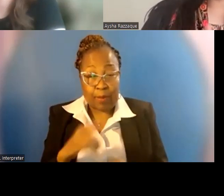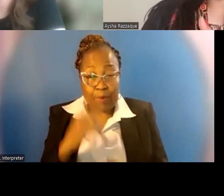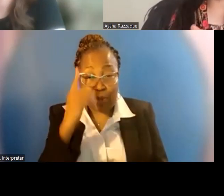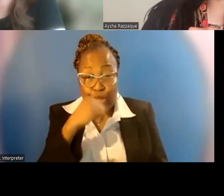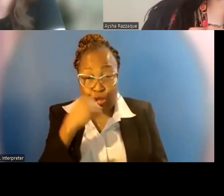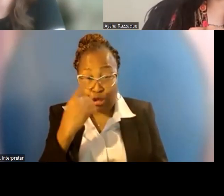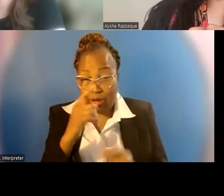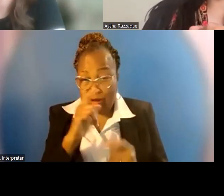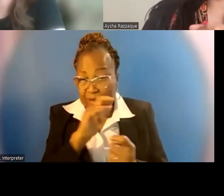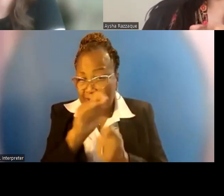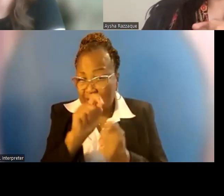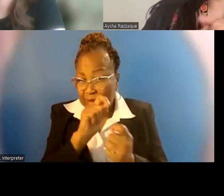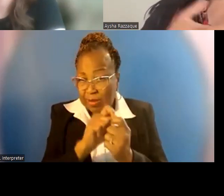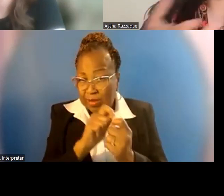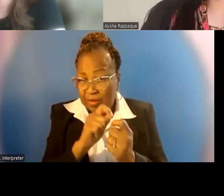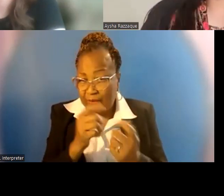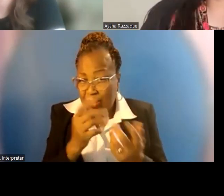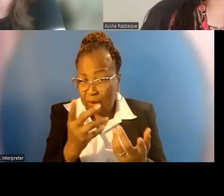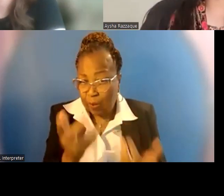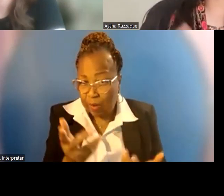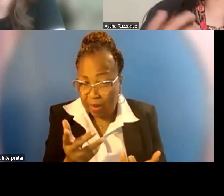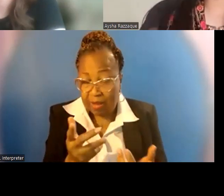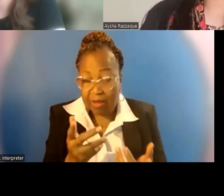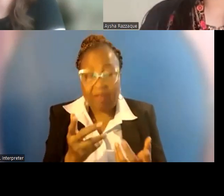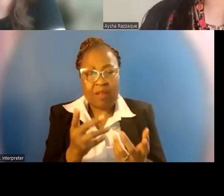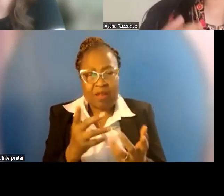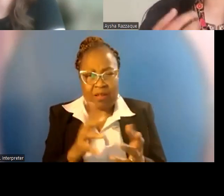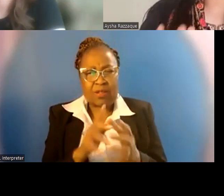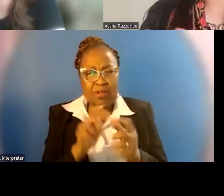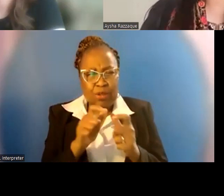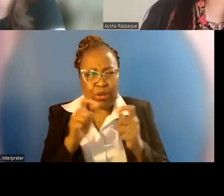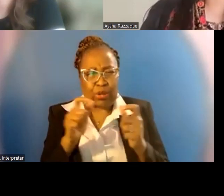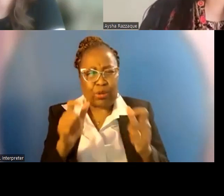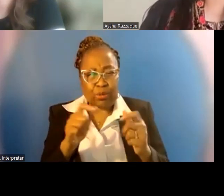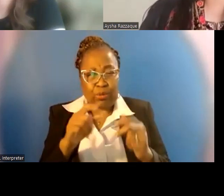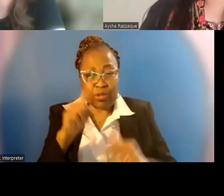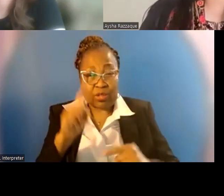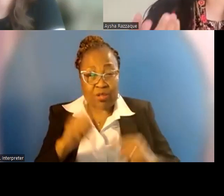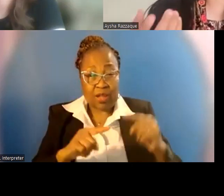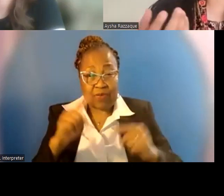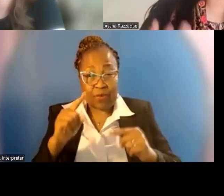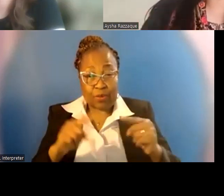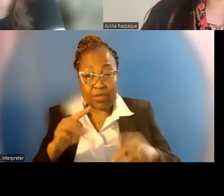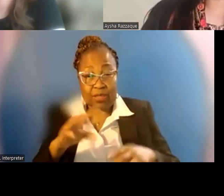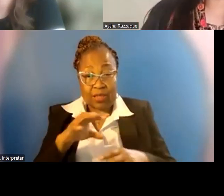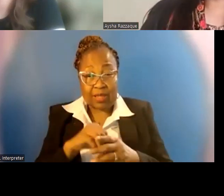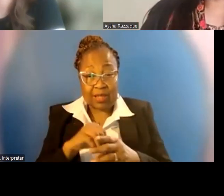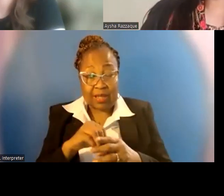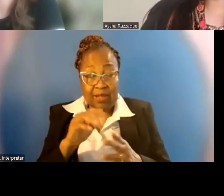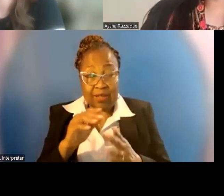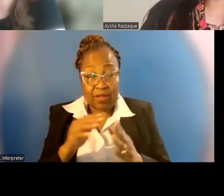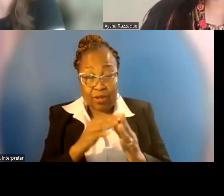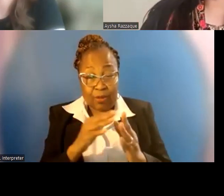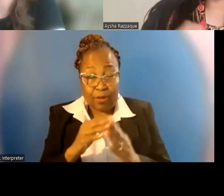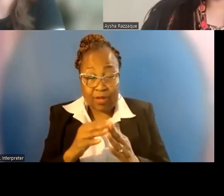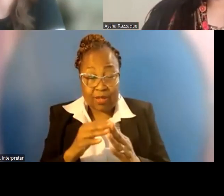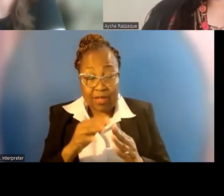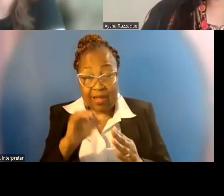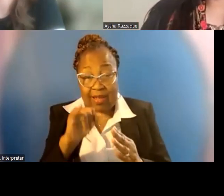and that there is huge diversity within the community. Again, this feels like basic information for us,